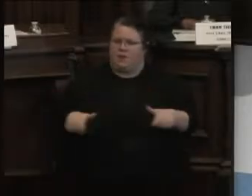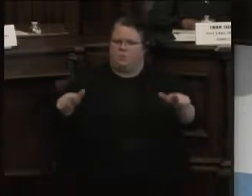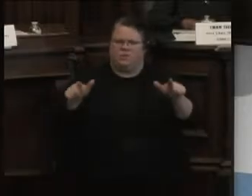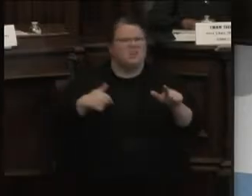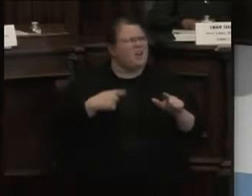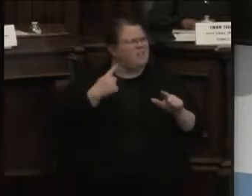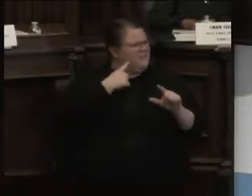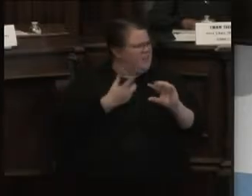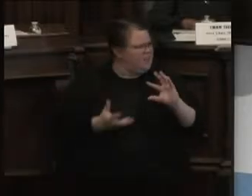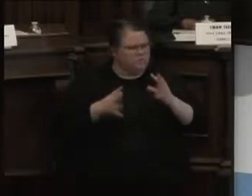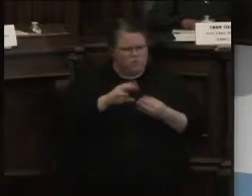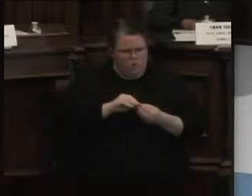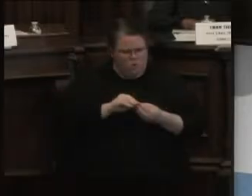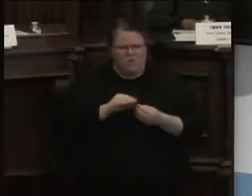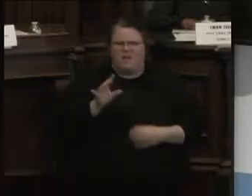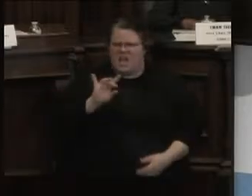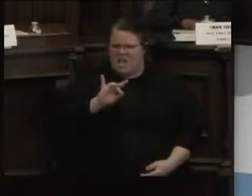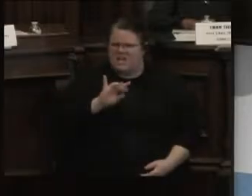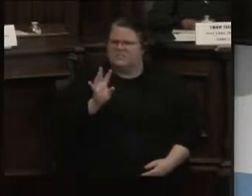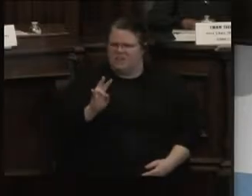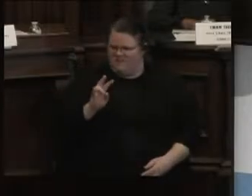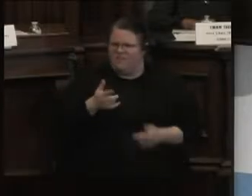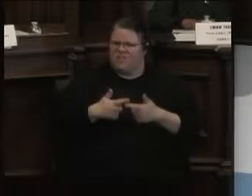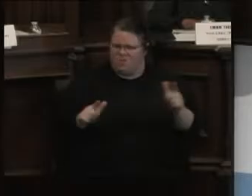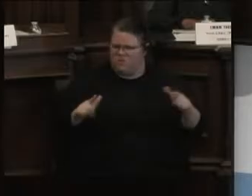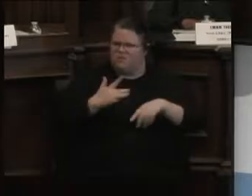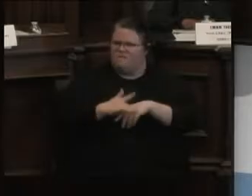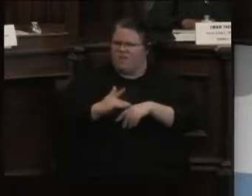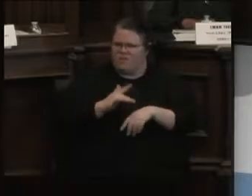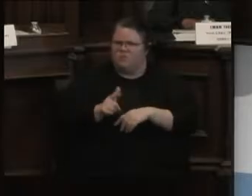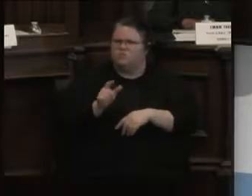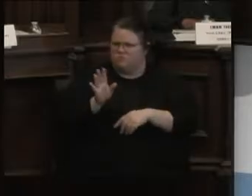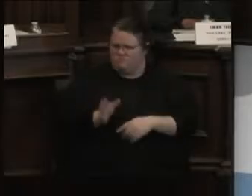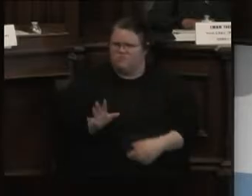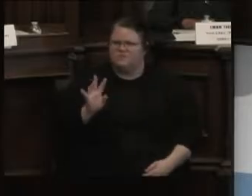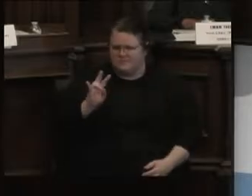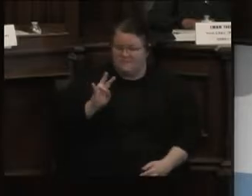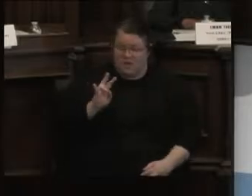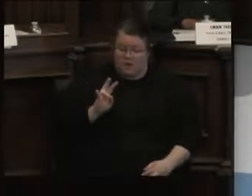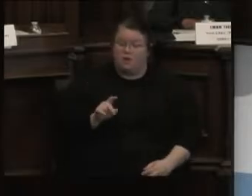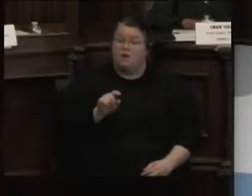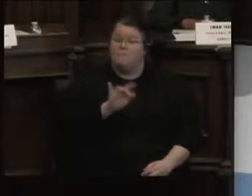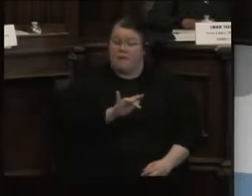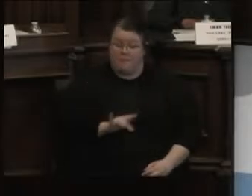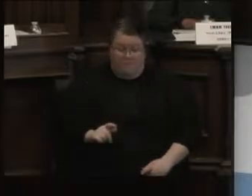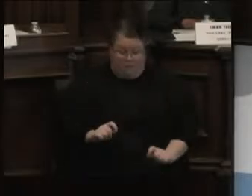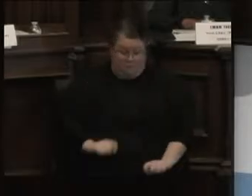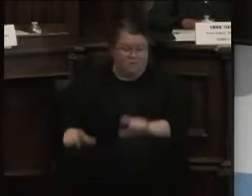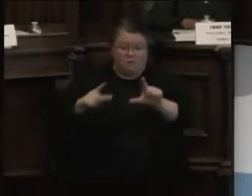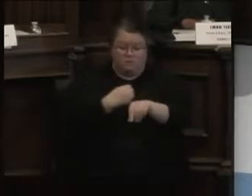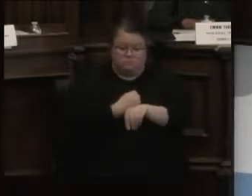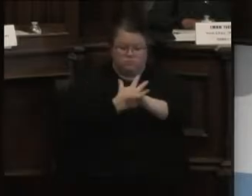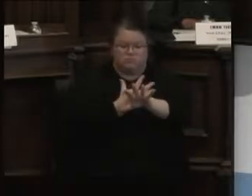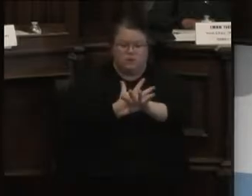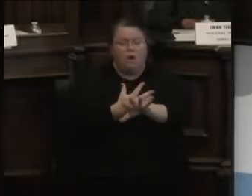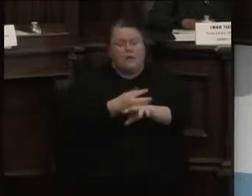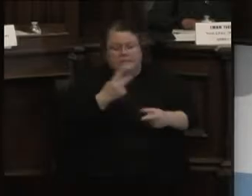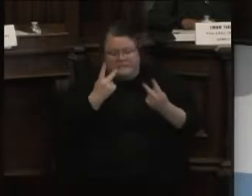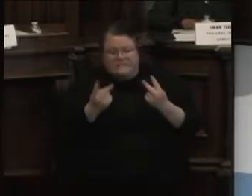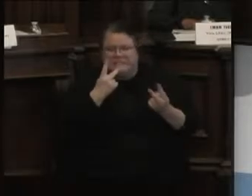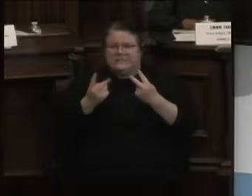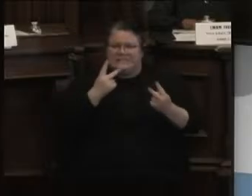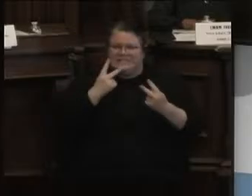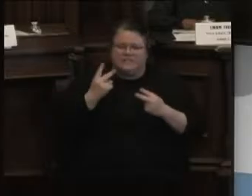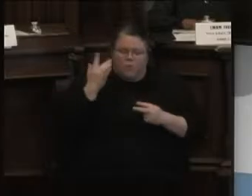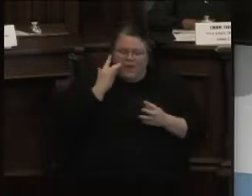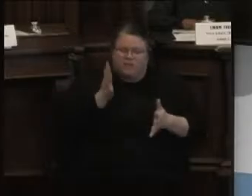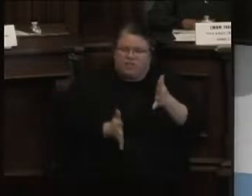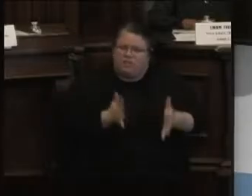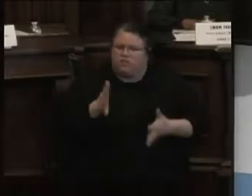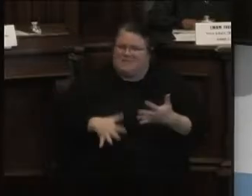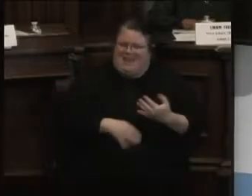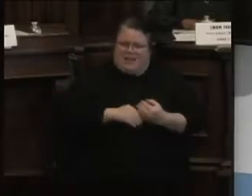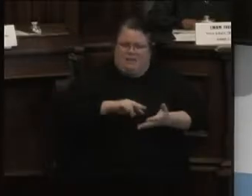can pull up a language, any